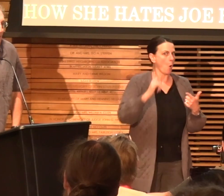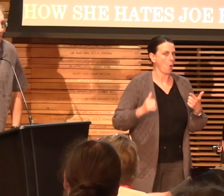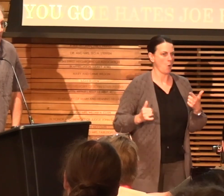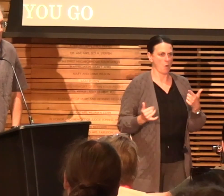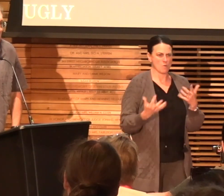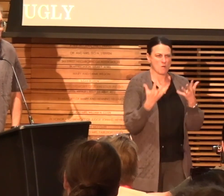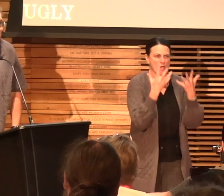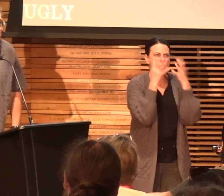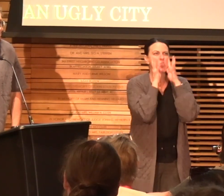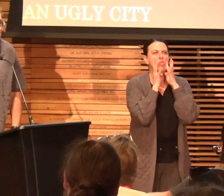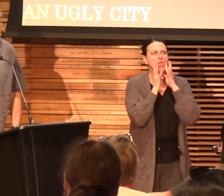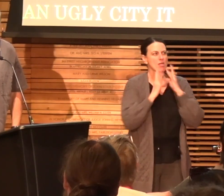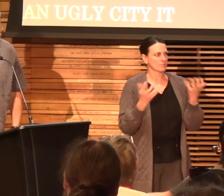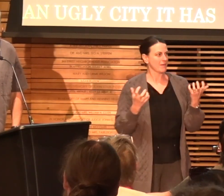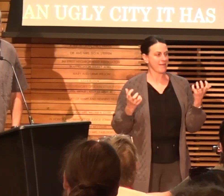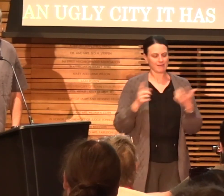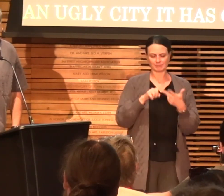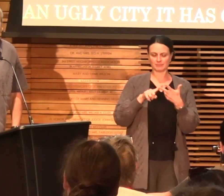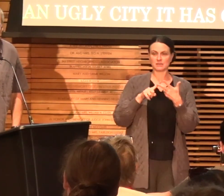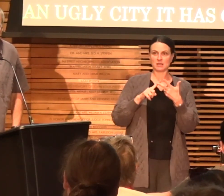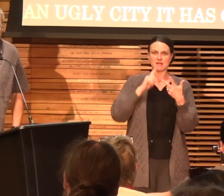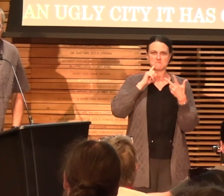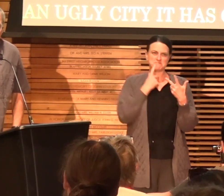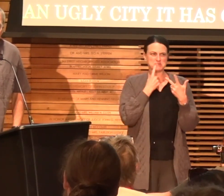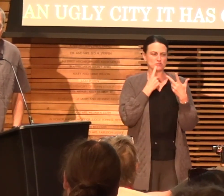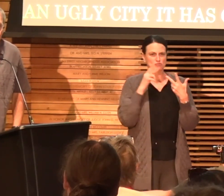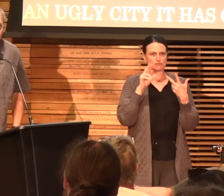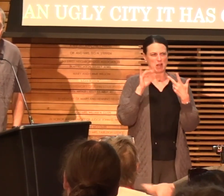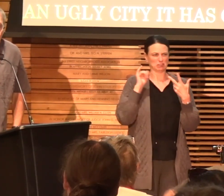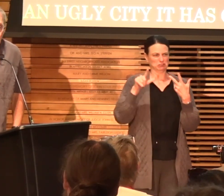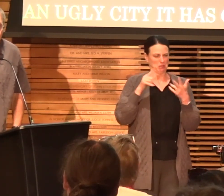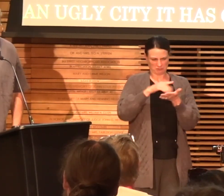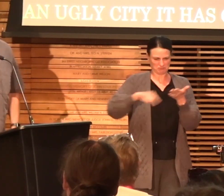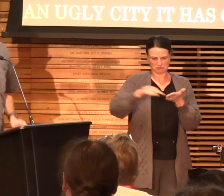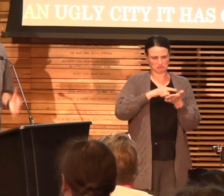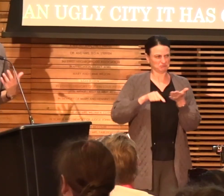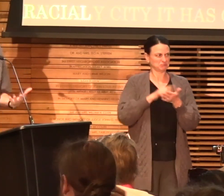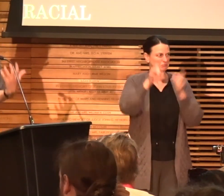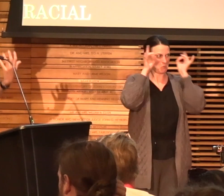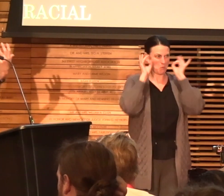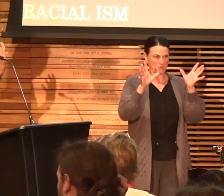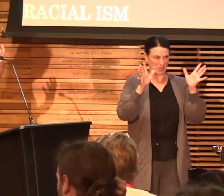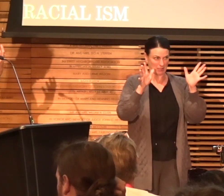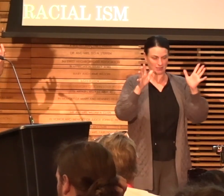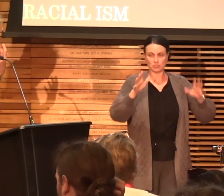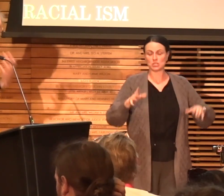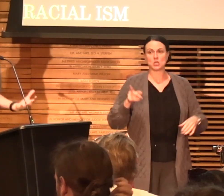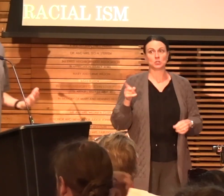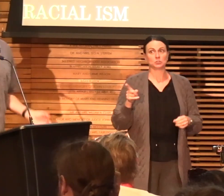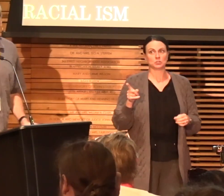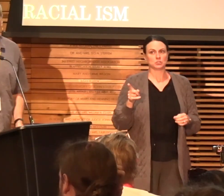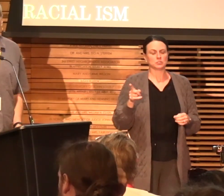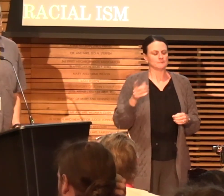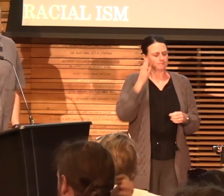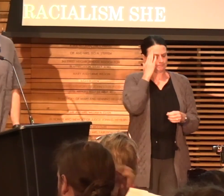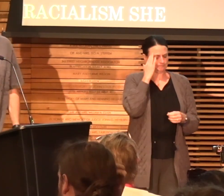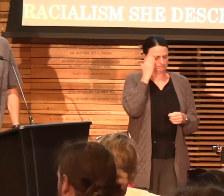and its "bitter racialism", she describes it. So she's very conscious of the racism